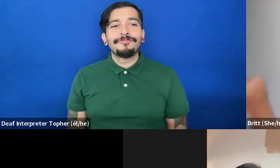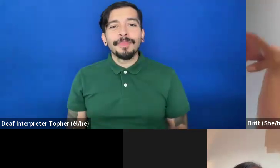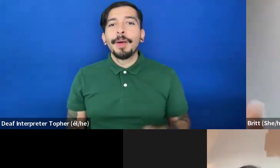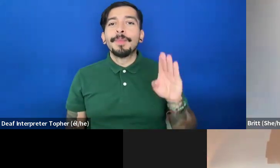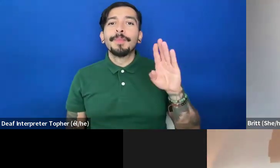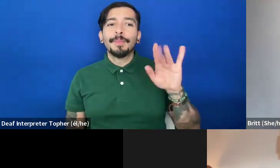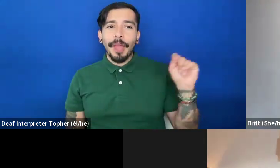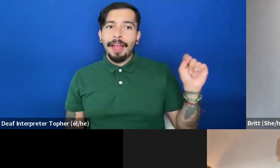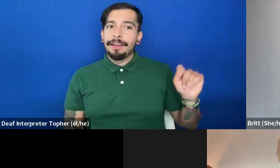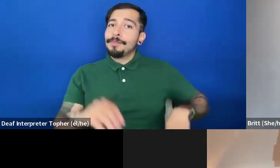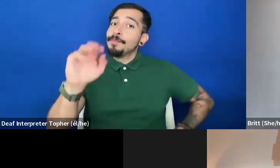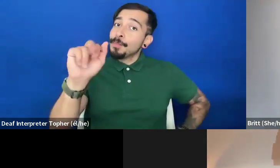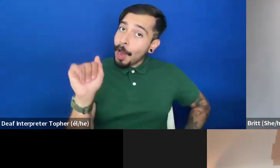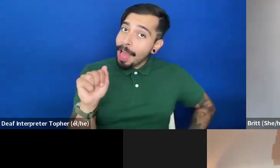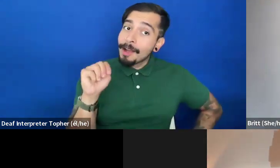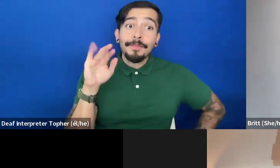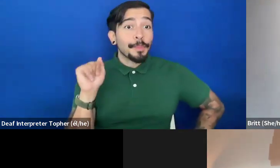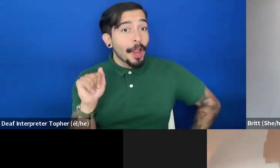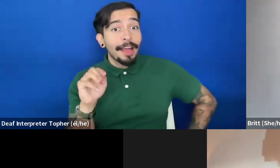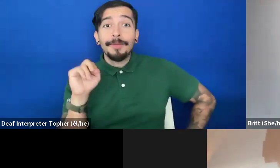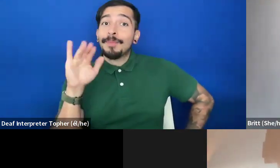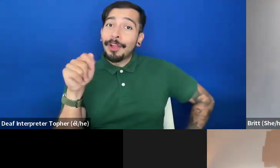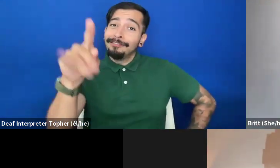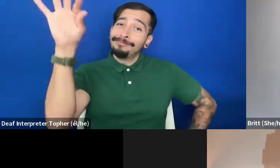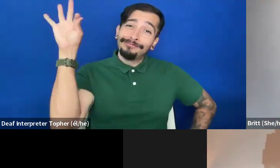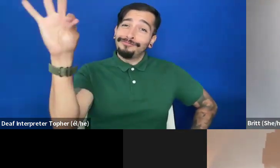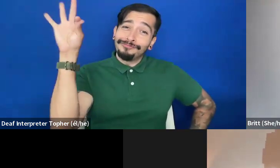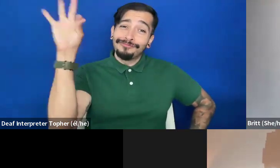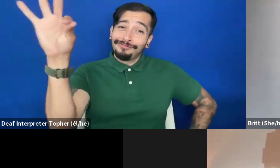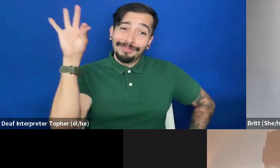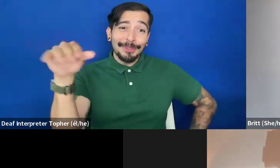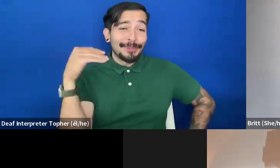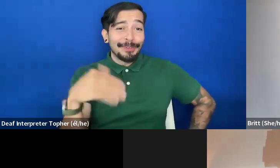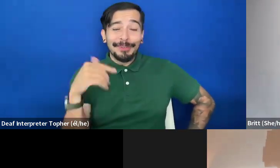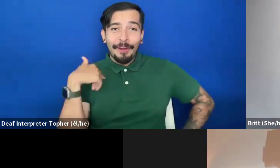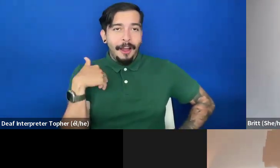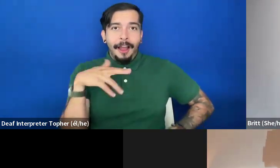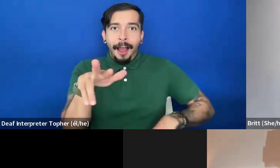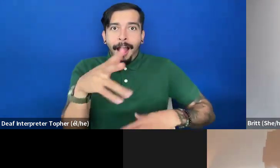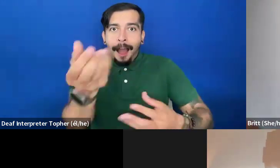I was eating everything up because yes, yes, yes, yes, yes. And when you're, like, reminded of our, of our humanity,